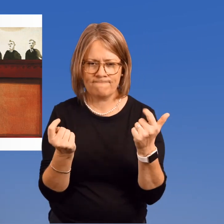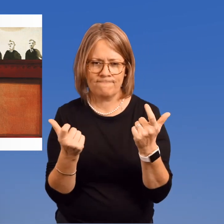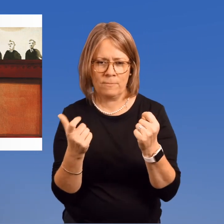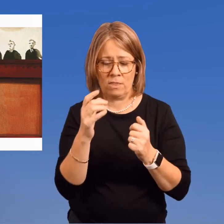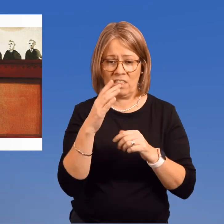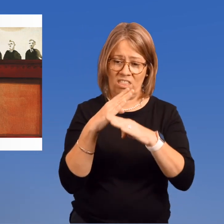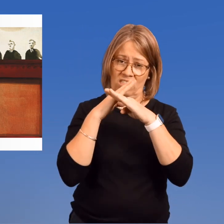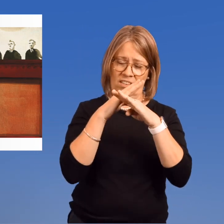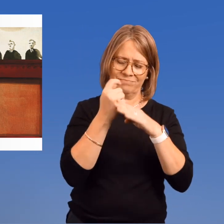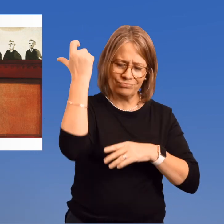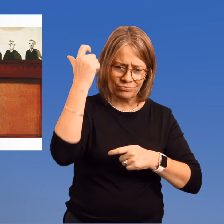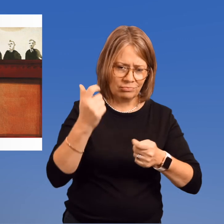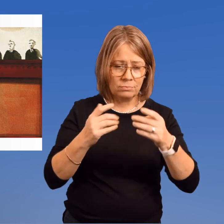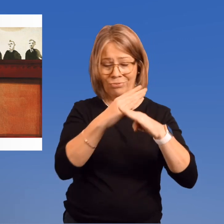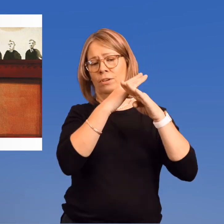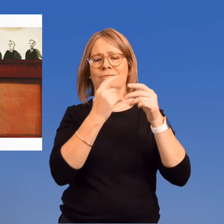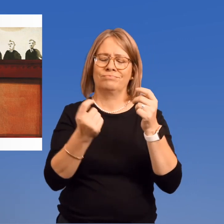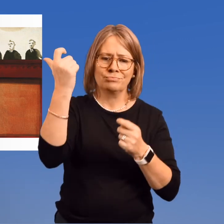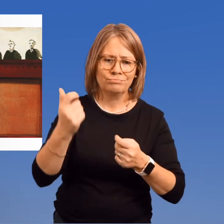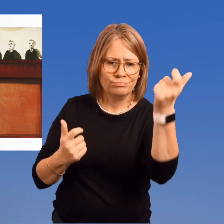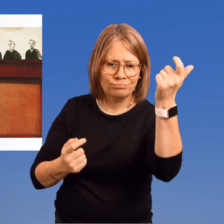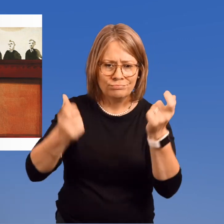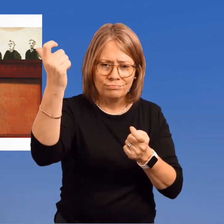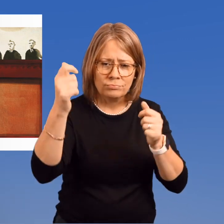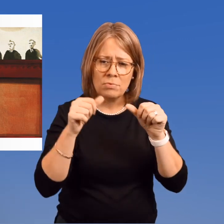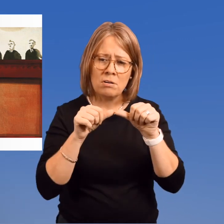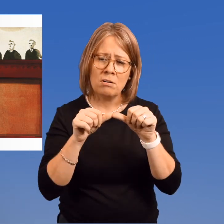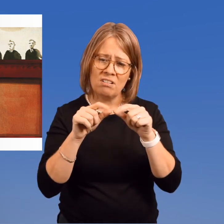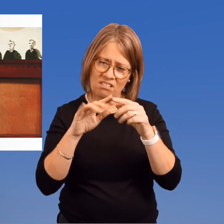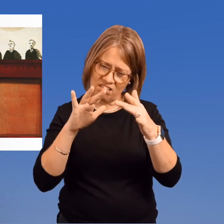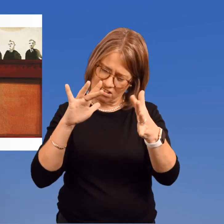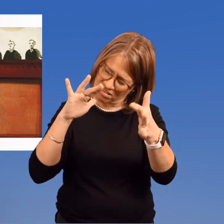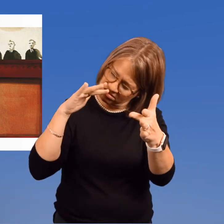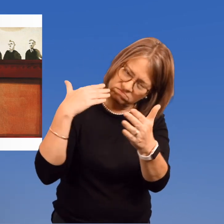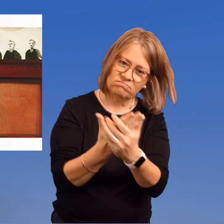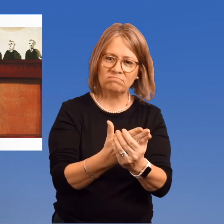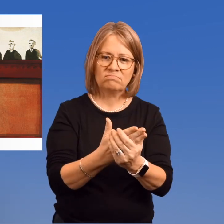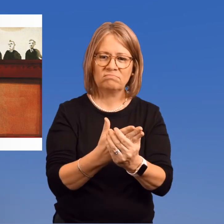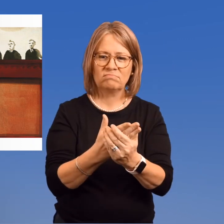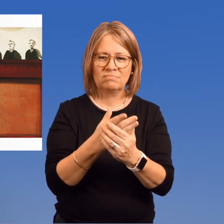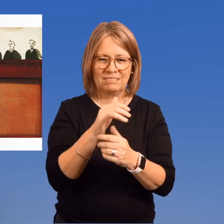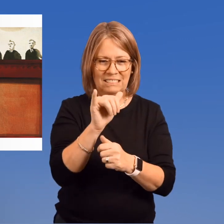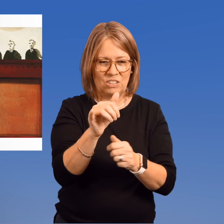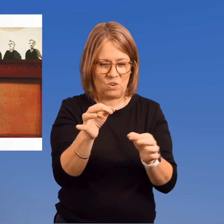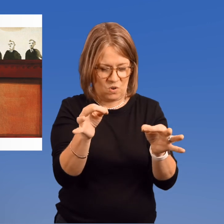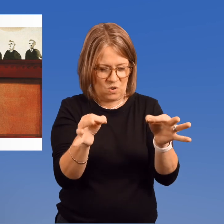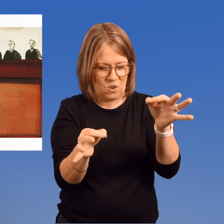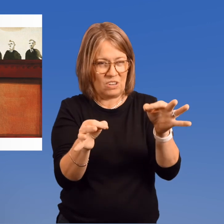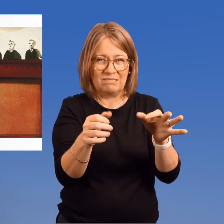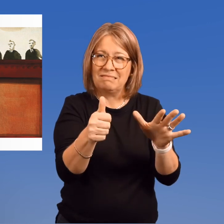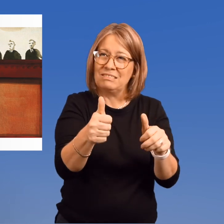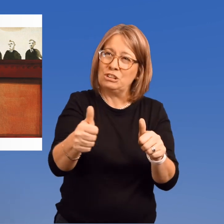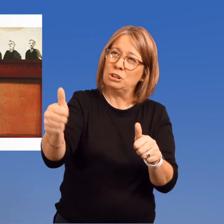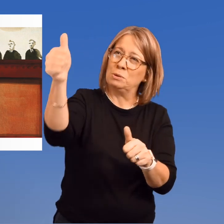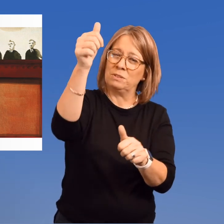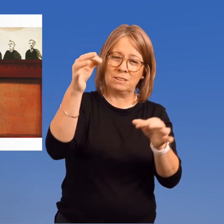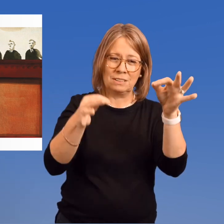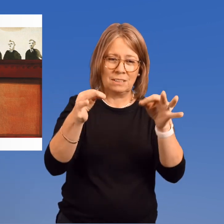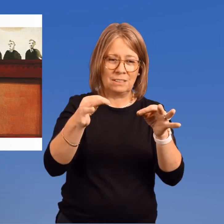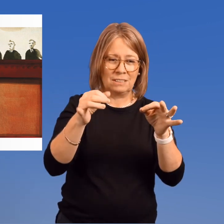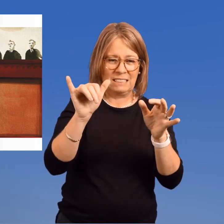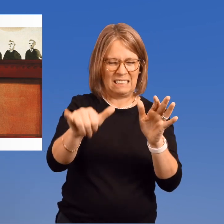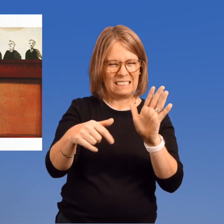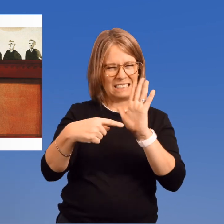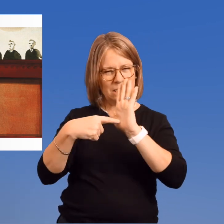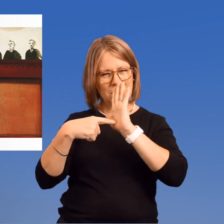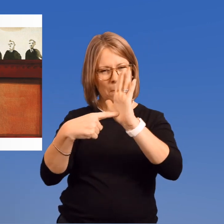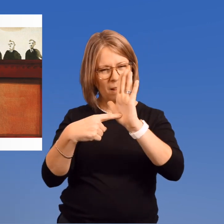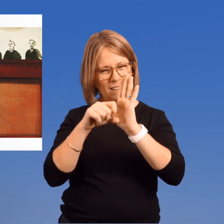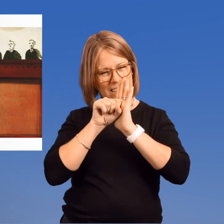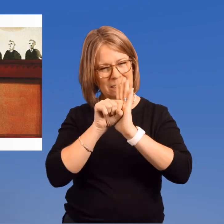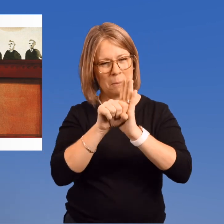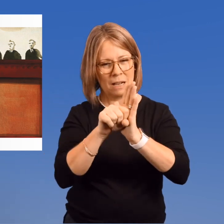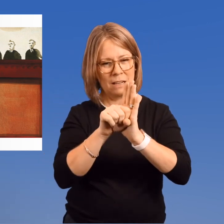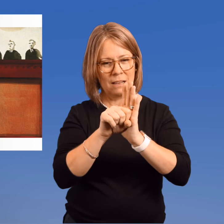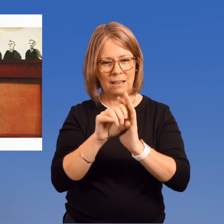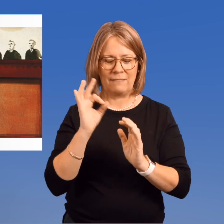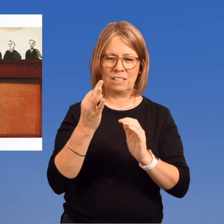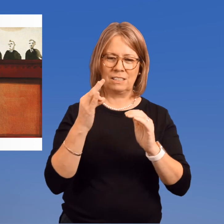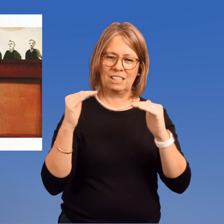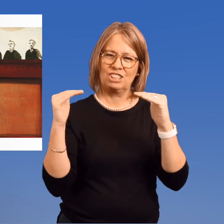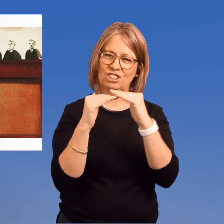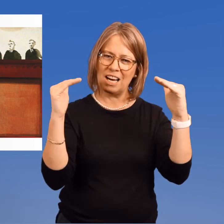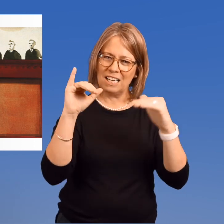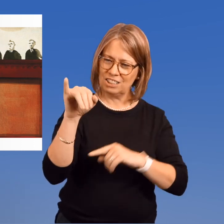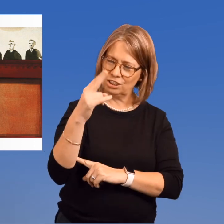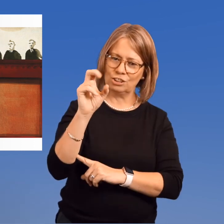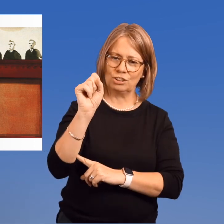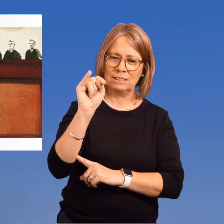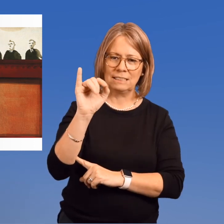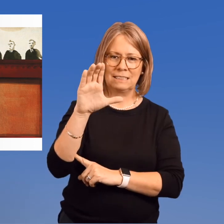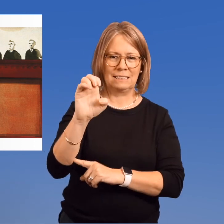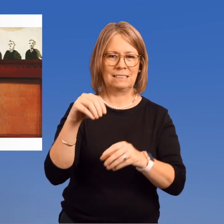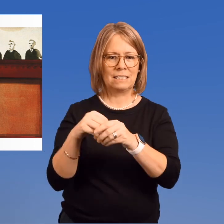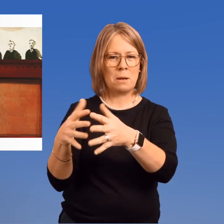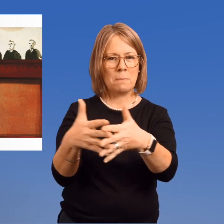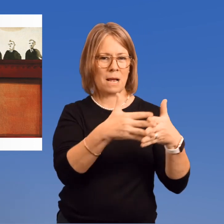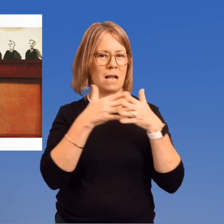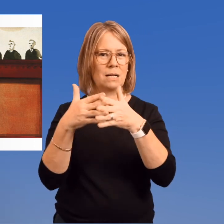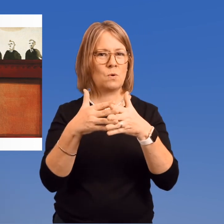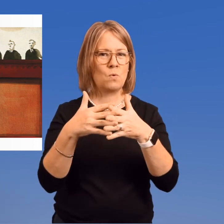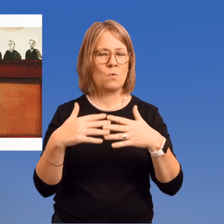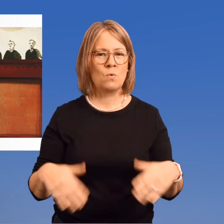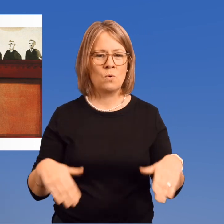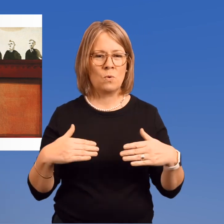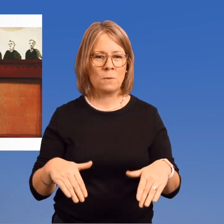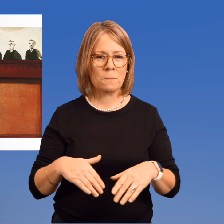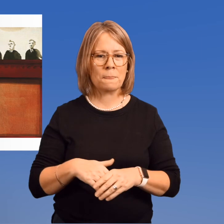after the next until she arrived at the very court that is the symbol of justice in America.